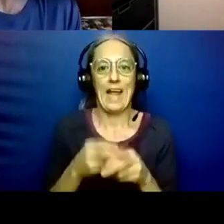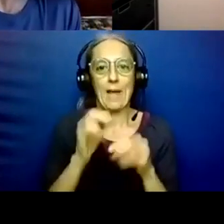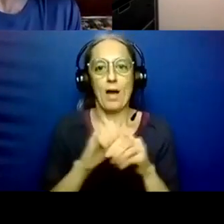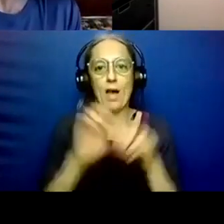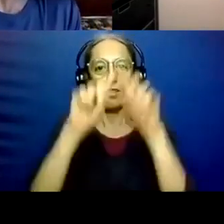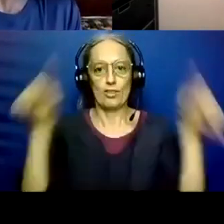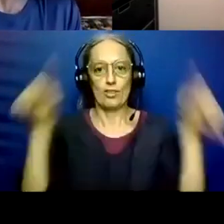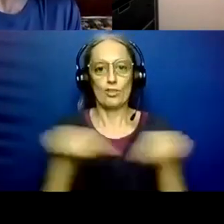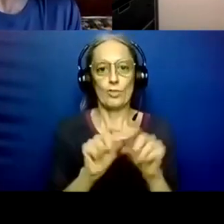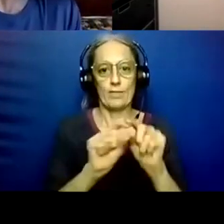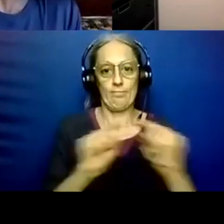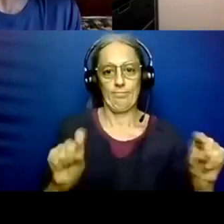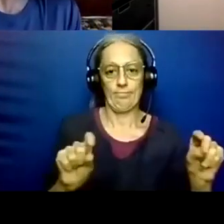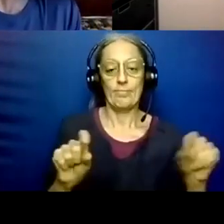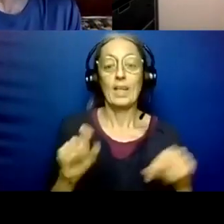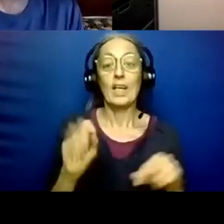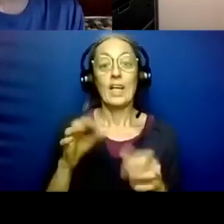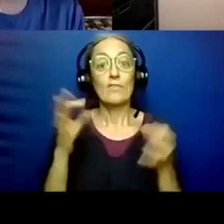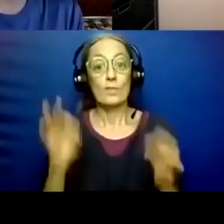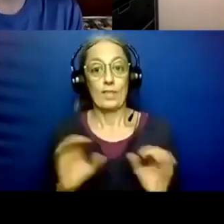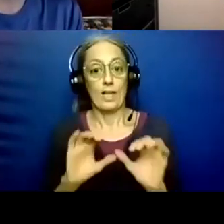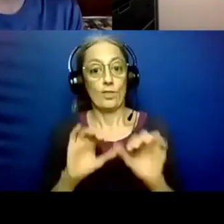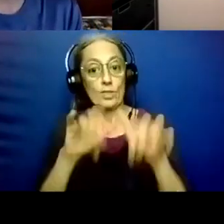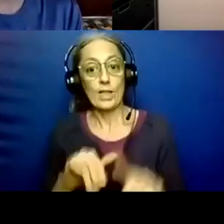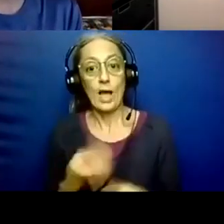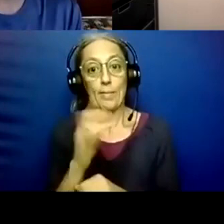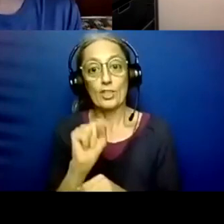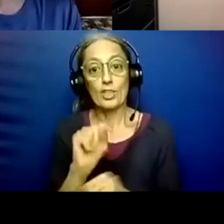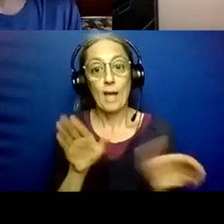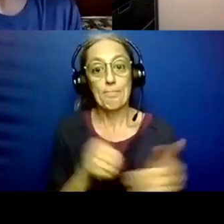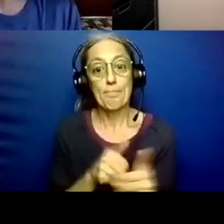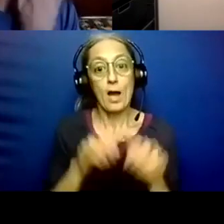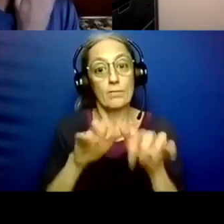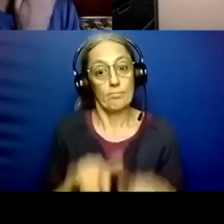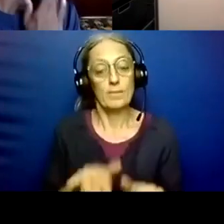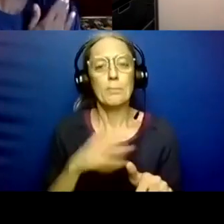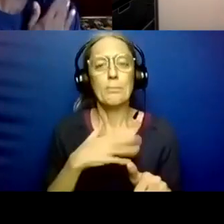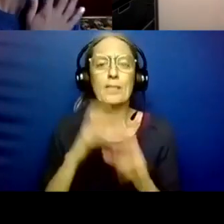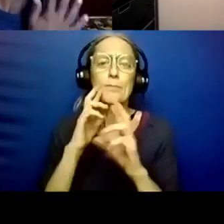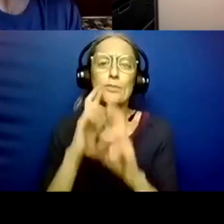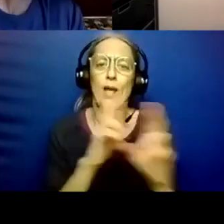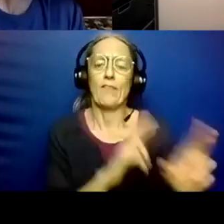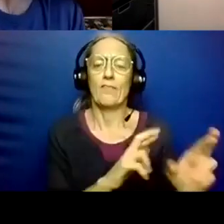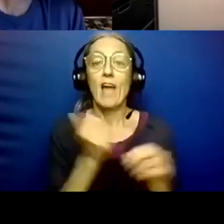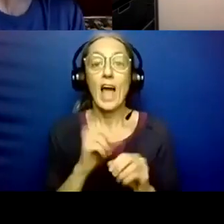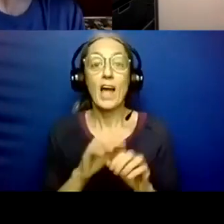If you do type in the chat box, please be respectful. If anyone makes disrespectful or inappropriate comments,